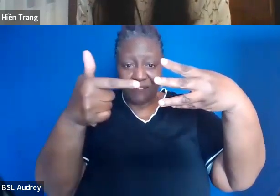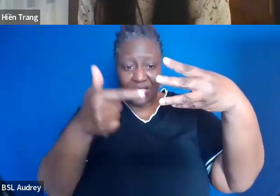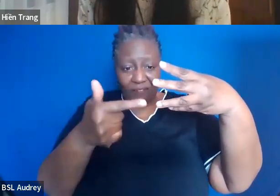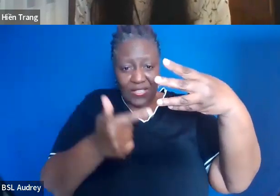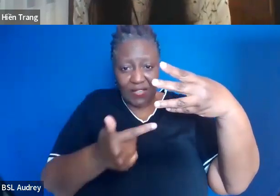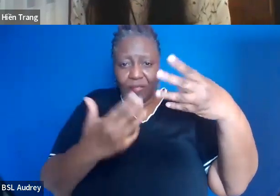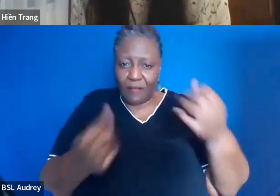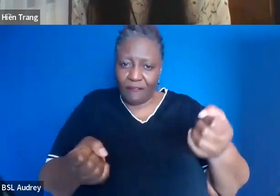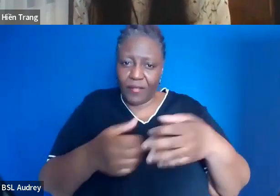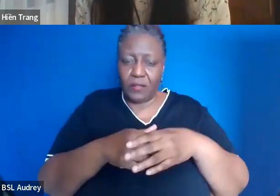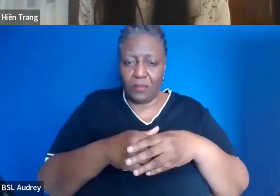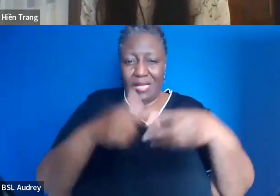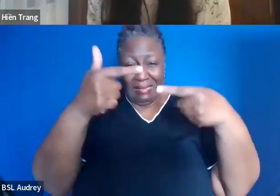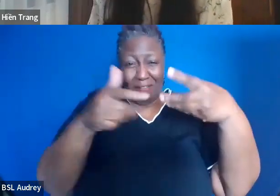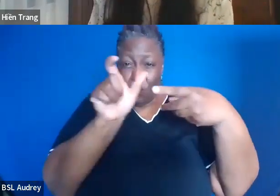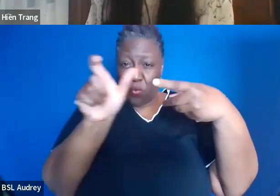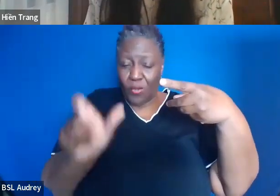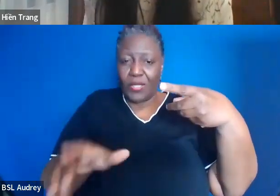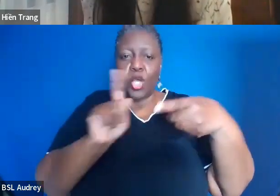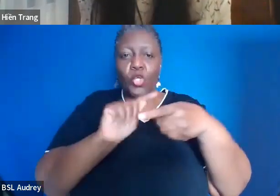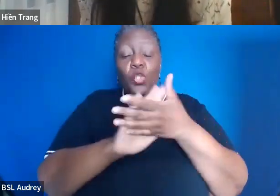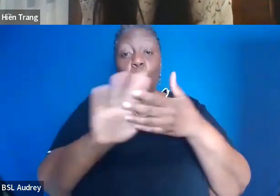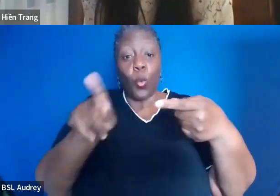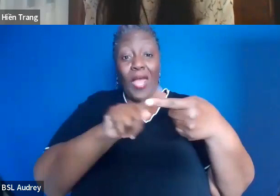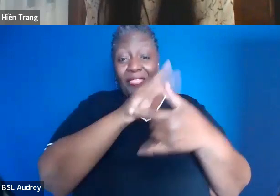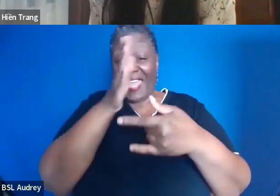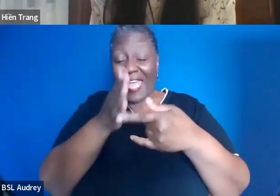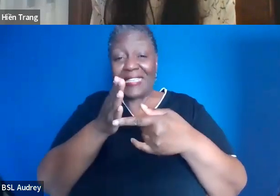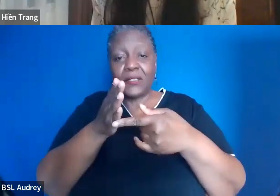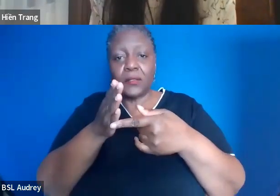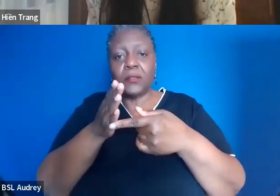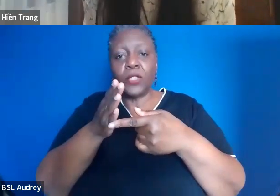and it was really hard to make the end rhymes work so I paid a lot of attention to sound